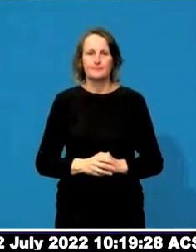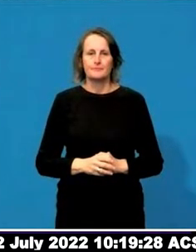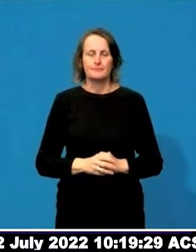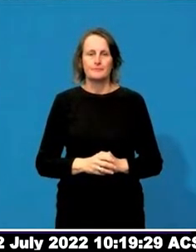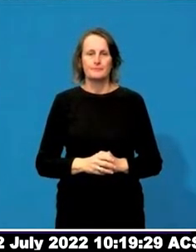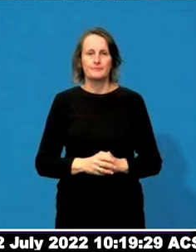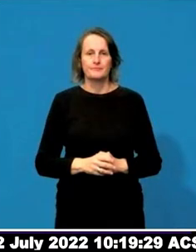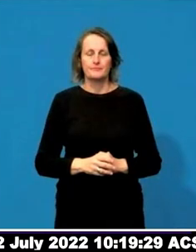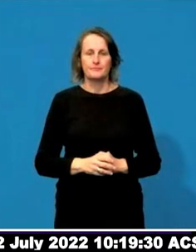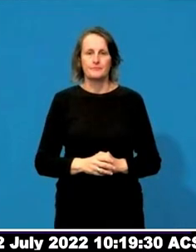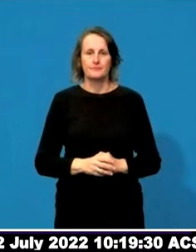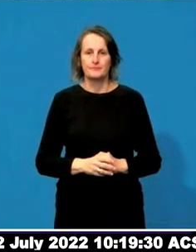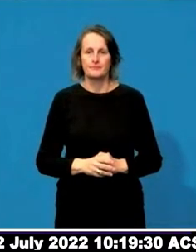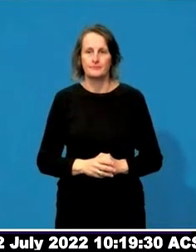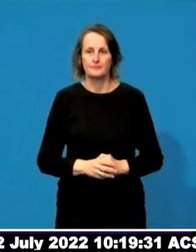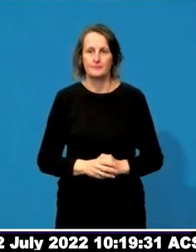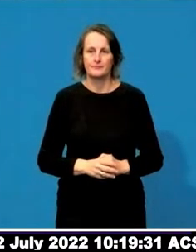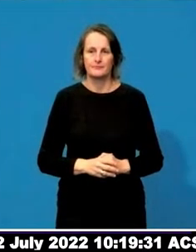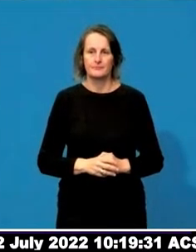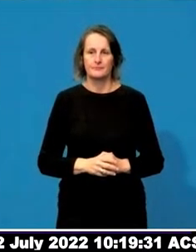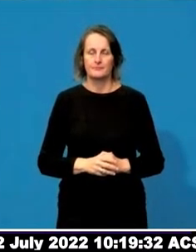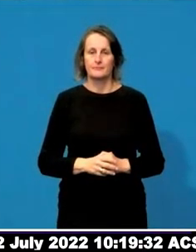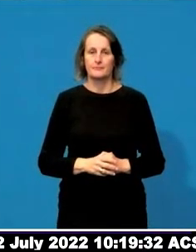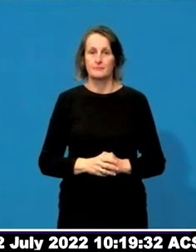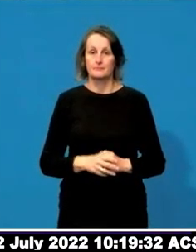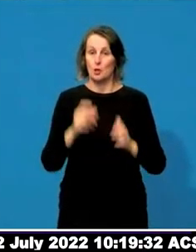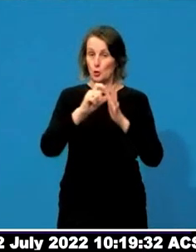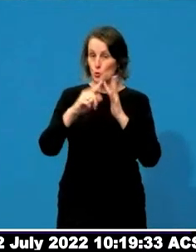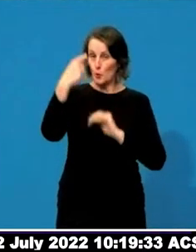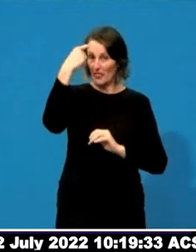And do you think that for yourself and other people